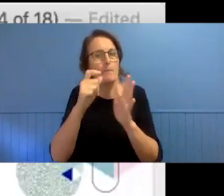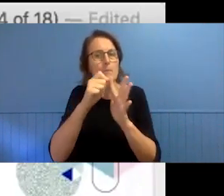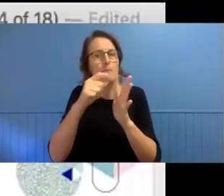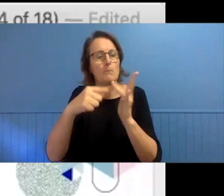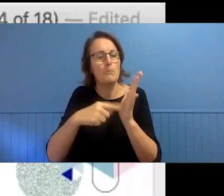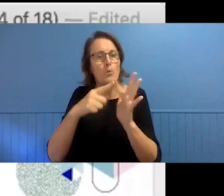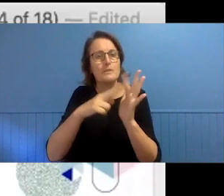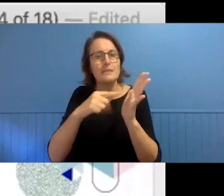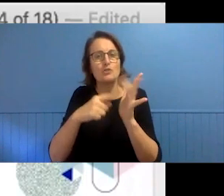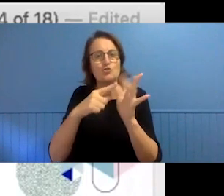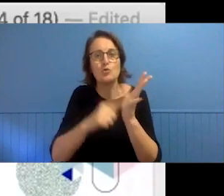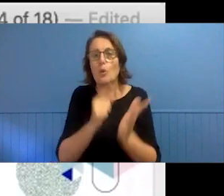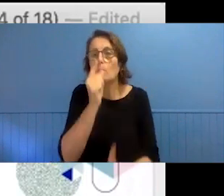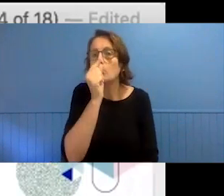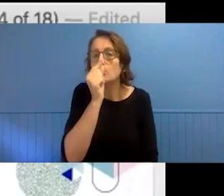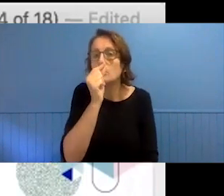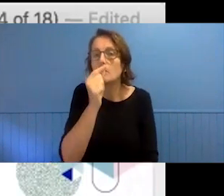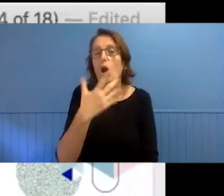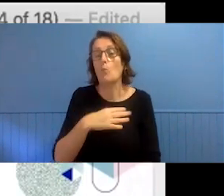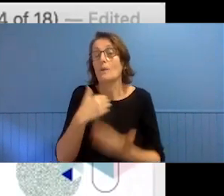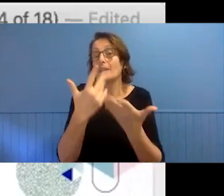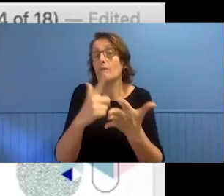that is early qualitative research which is showing audiences are using